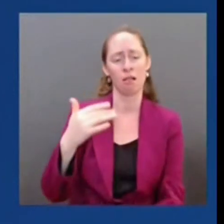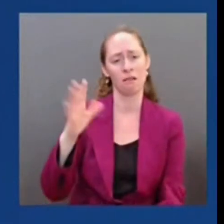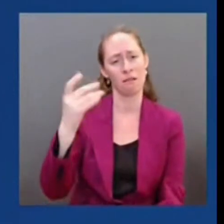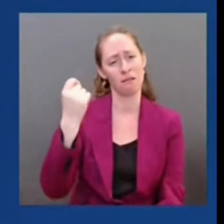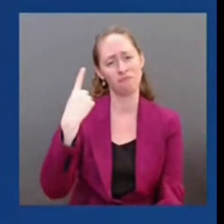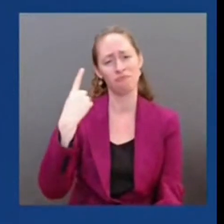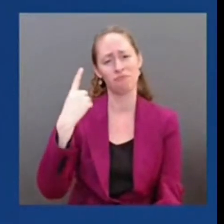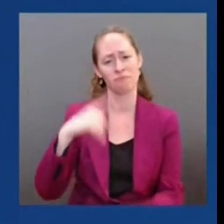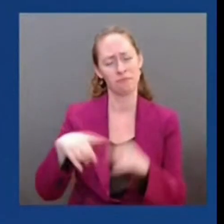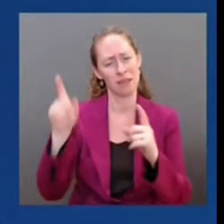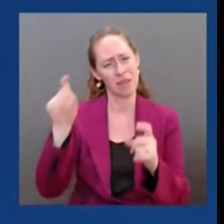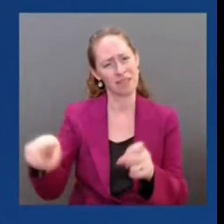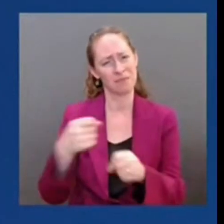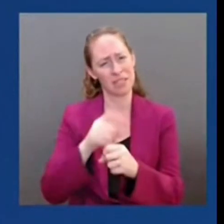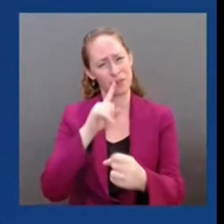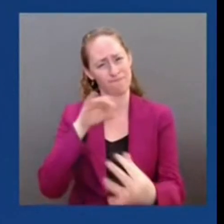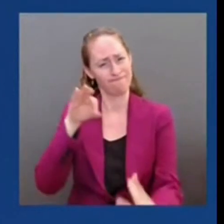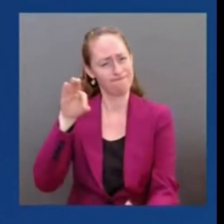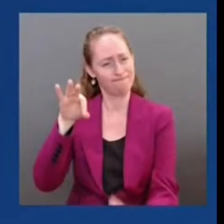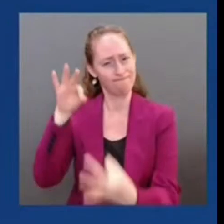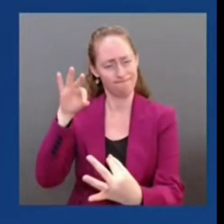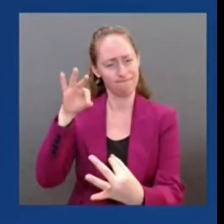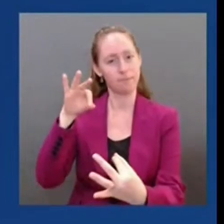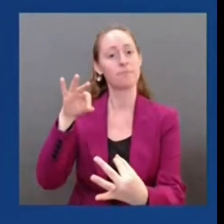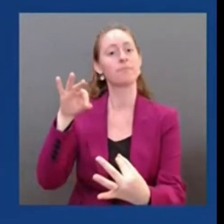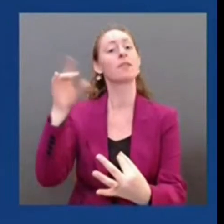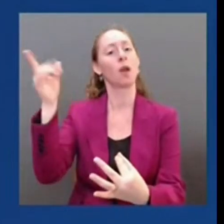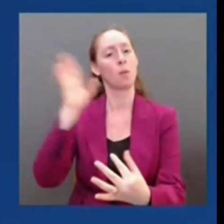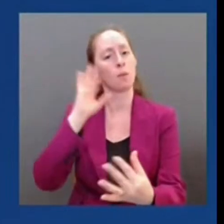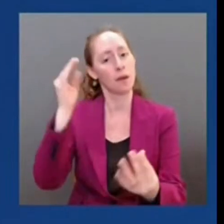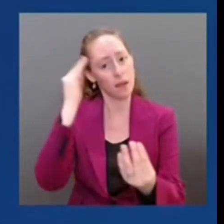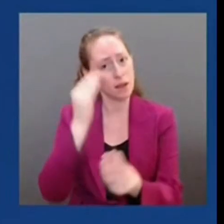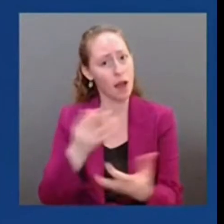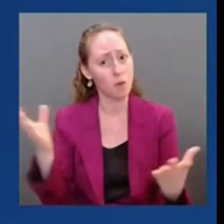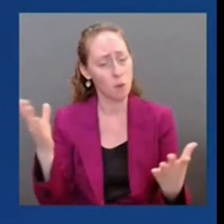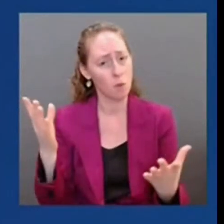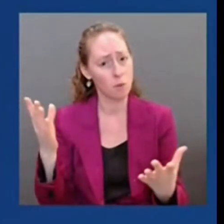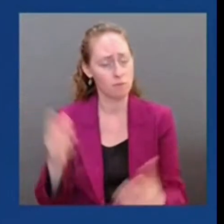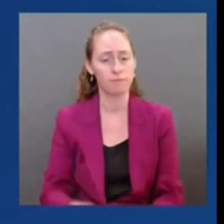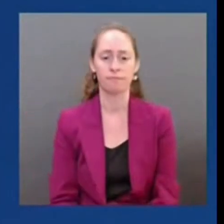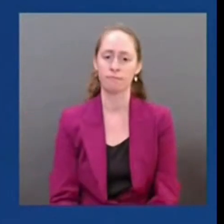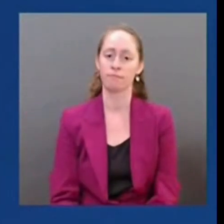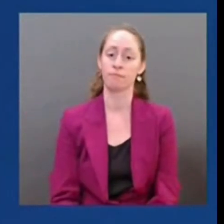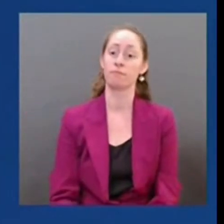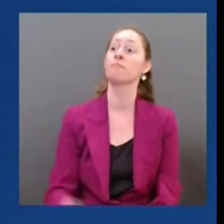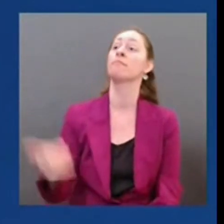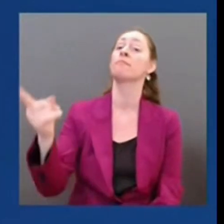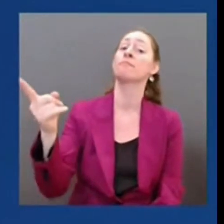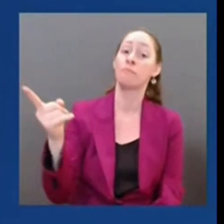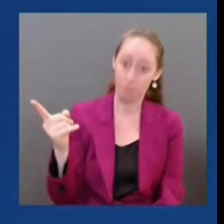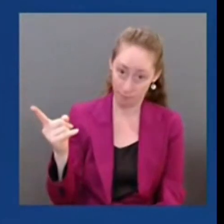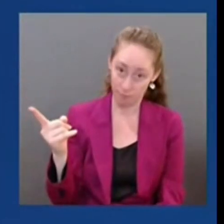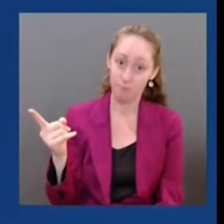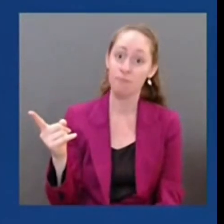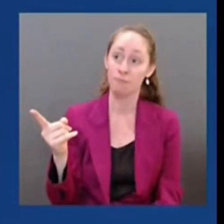AS SOON AS THE ANALYSIS IS ON THEY WILL MAKE A DETERMINATION AND THAT'S MY EXPECTATION. OUR JOB IS TO MAKE SURE AS SOON